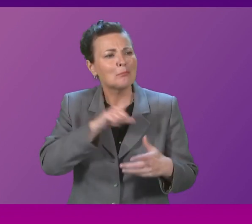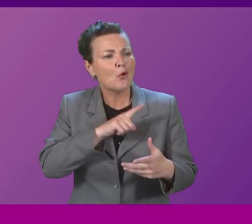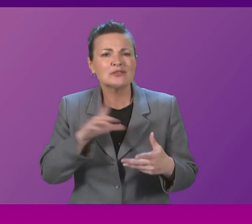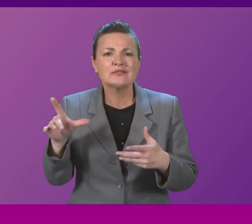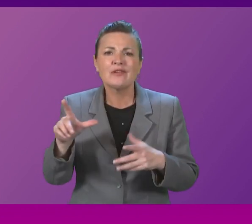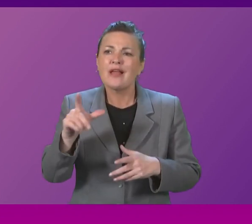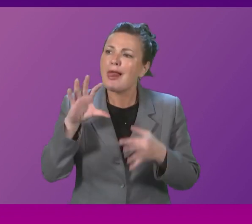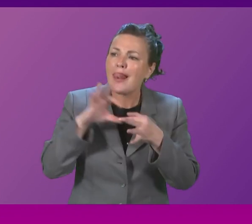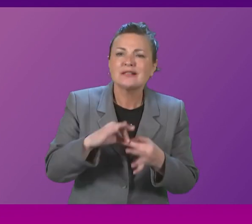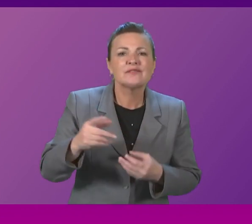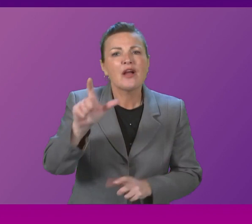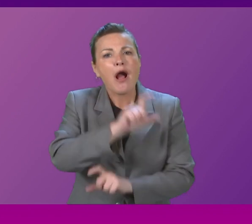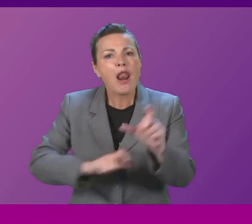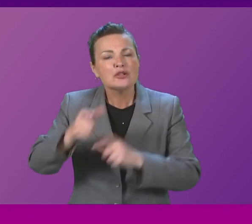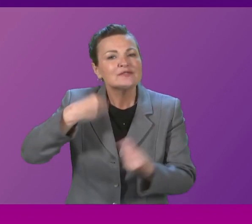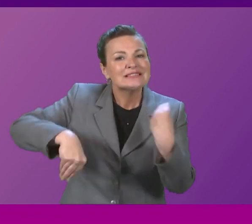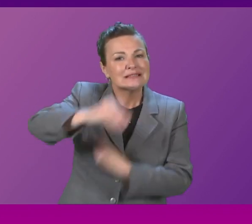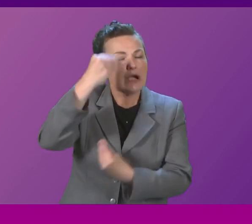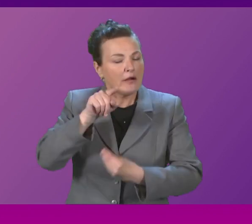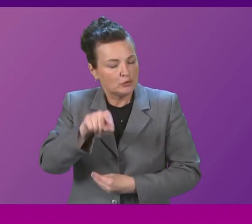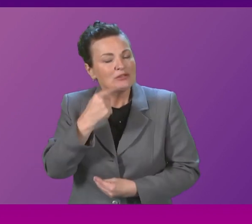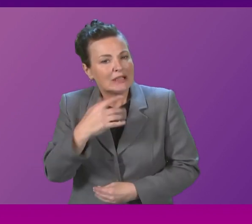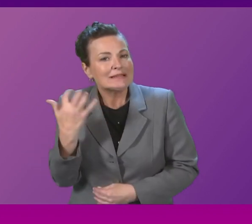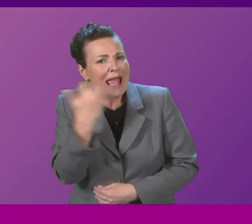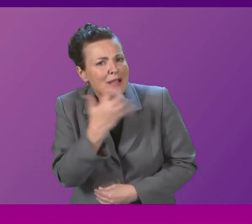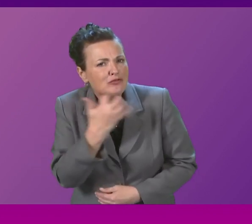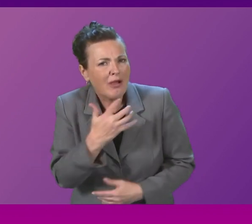You apologised and explained that it had been an “error”, but we still do not know why